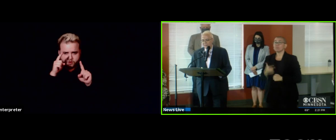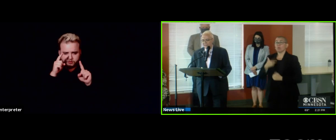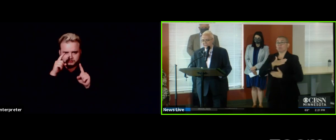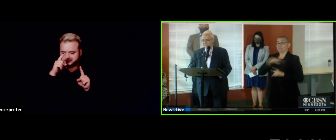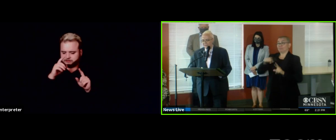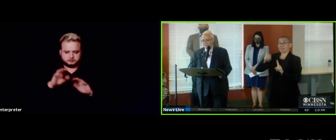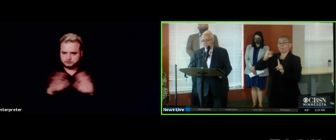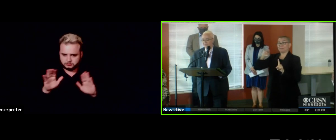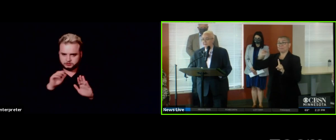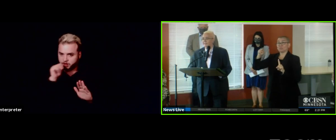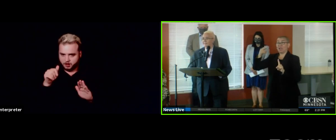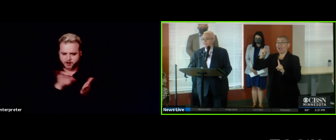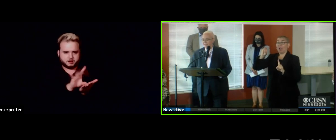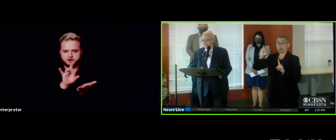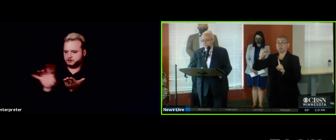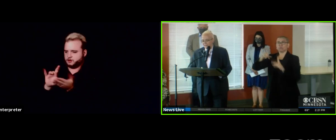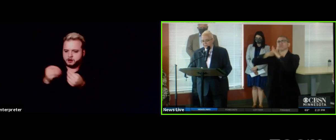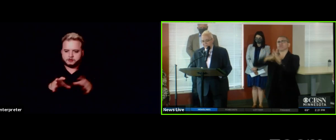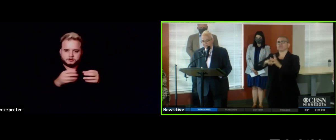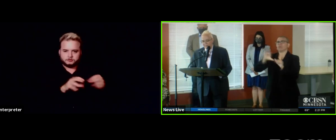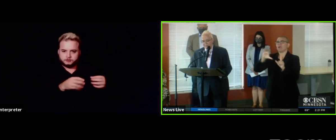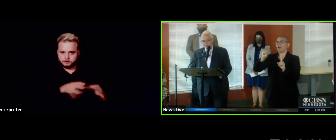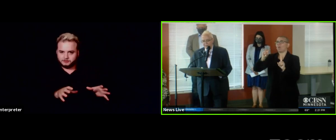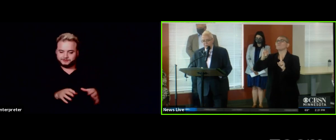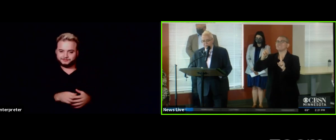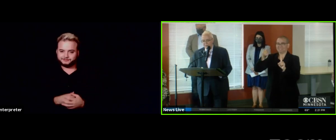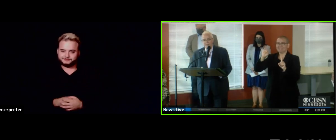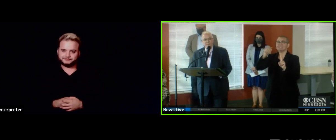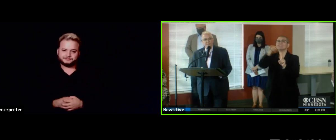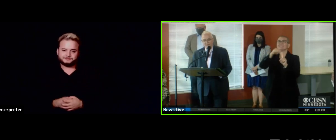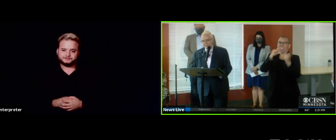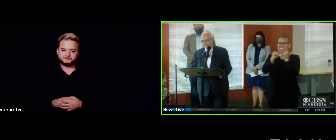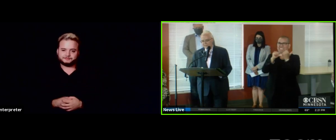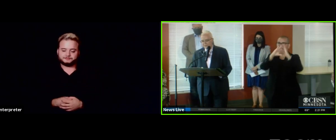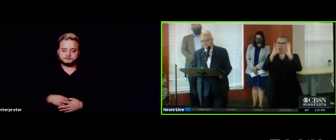Housing Assistance Program. The request for proposals is open to grant administrators